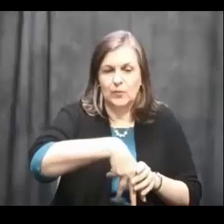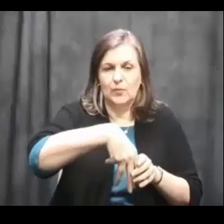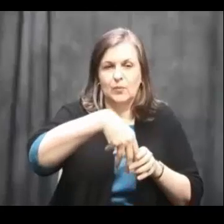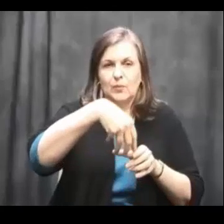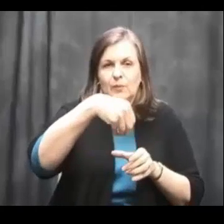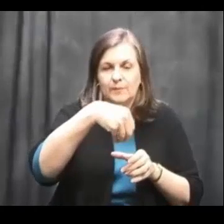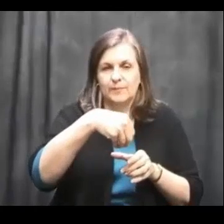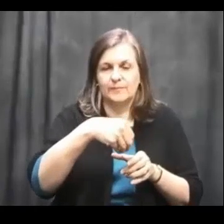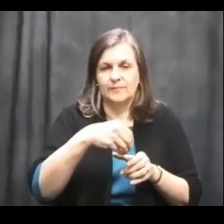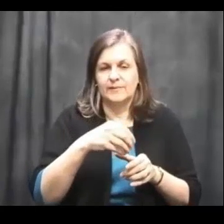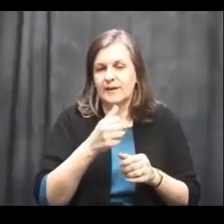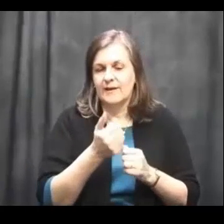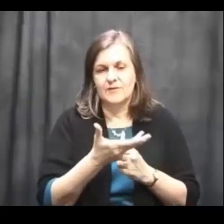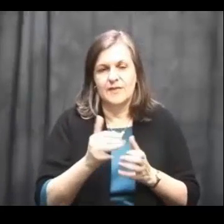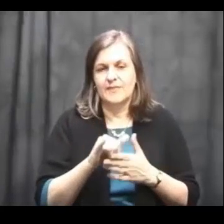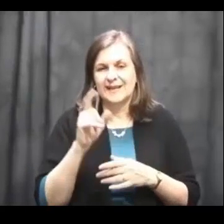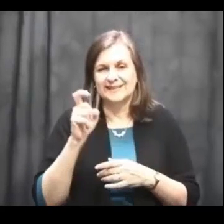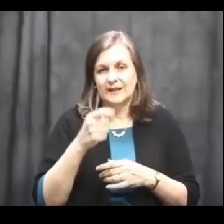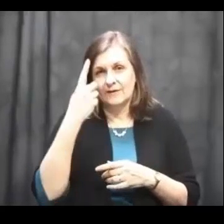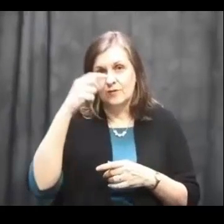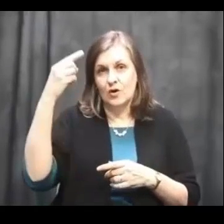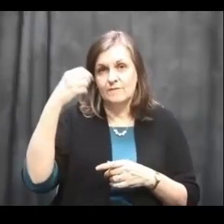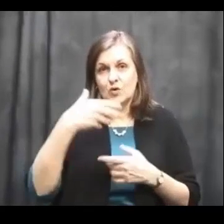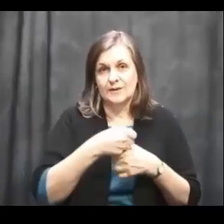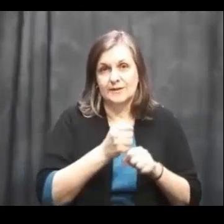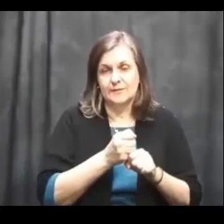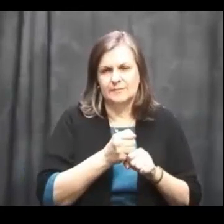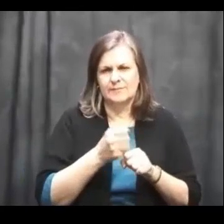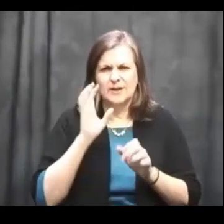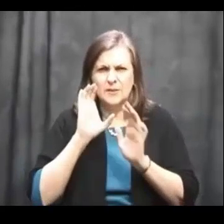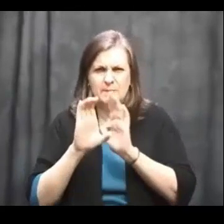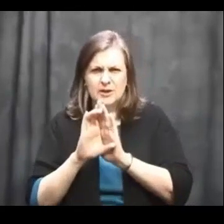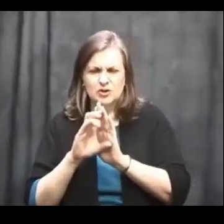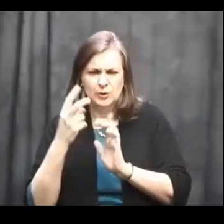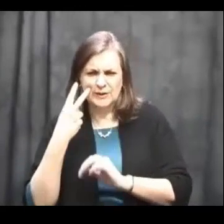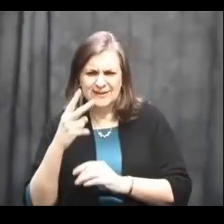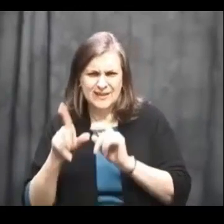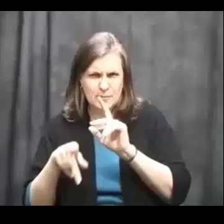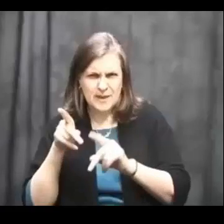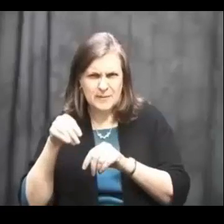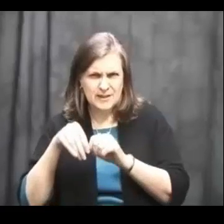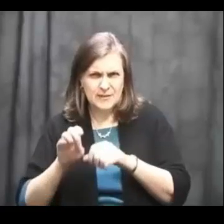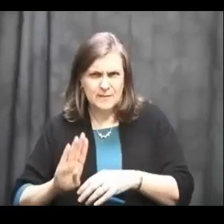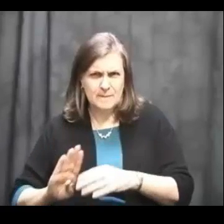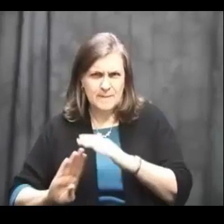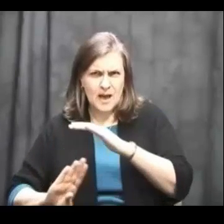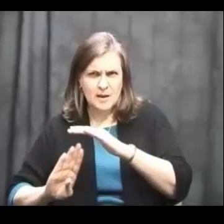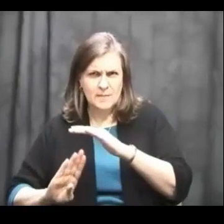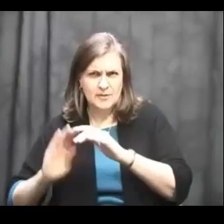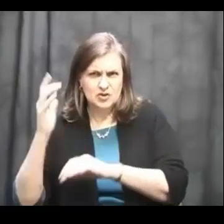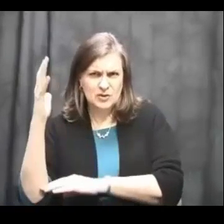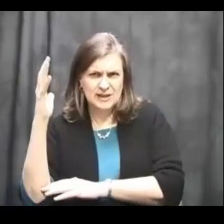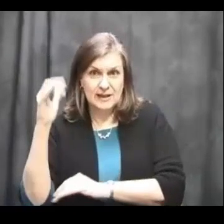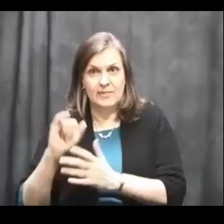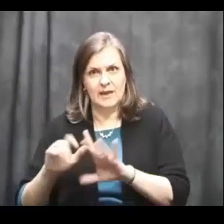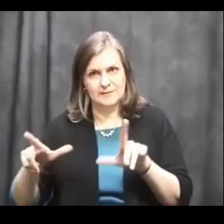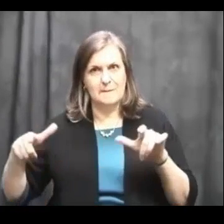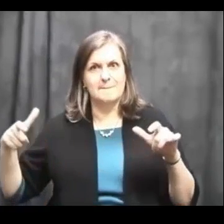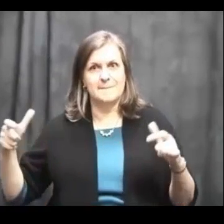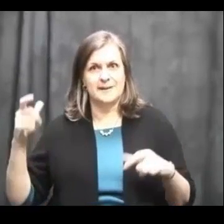to supply of what is needed for photosynthesis see the people down at the bottom